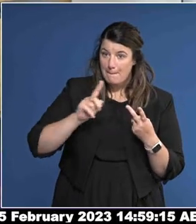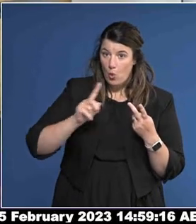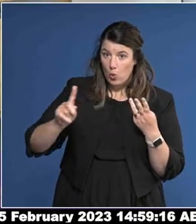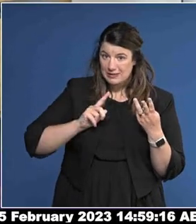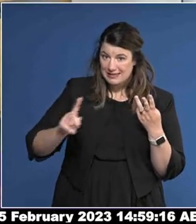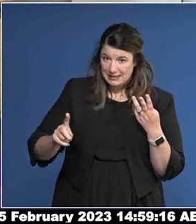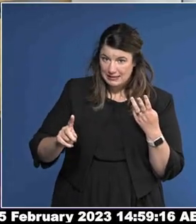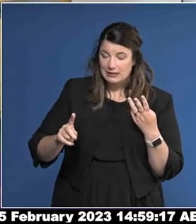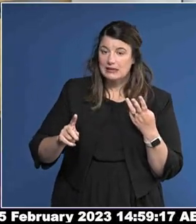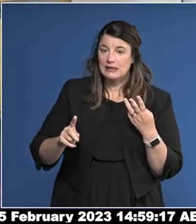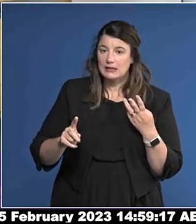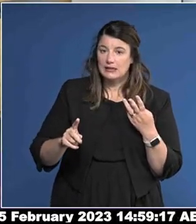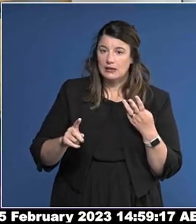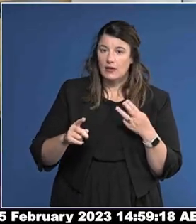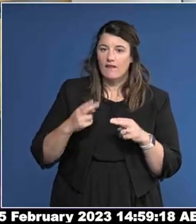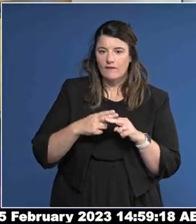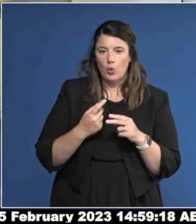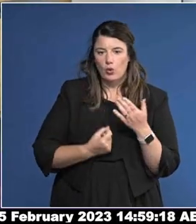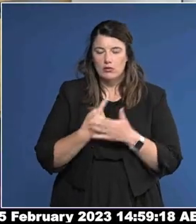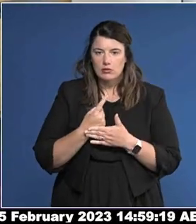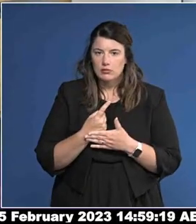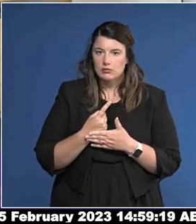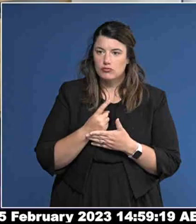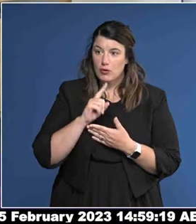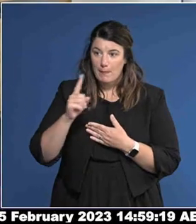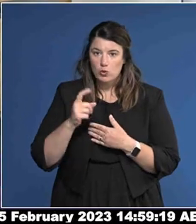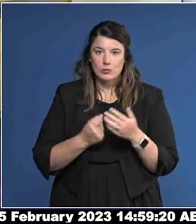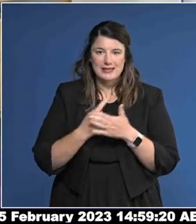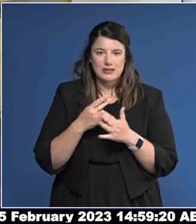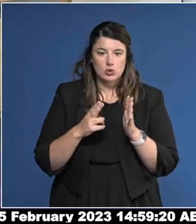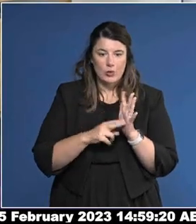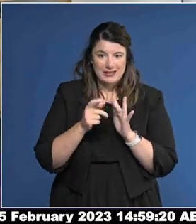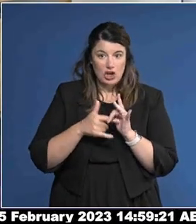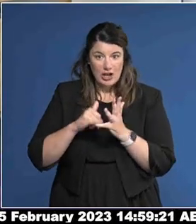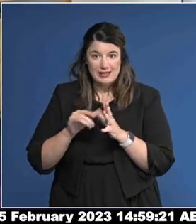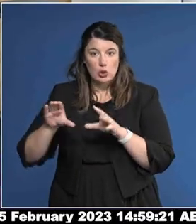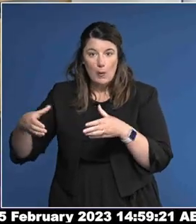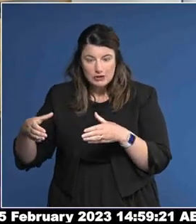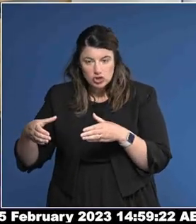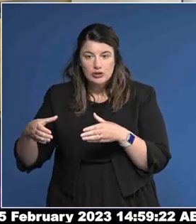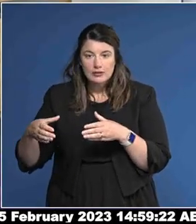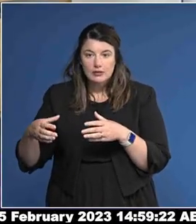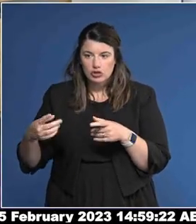on reportable incidents to the NDIS Commission changed the way in which you think